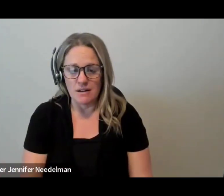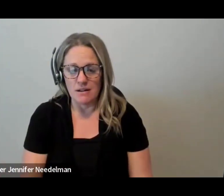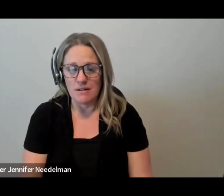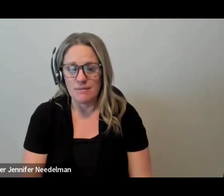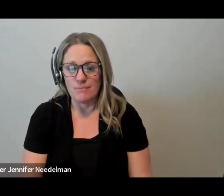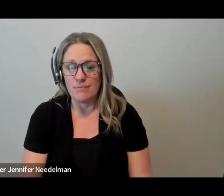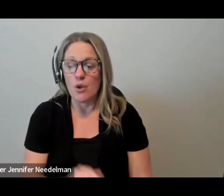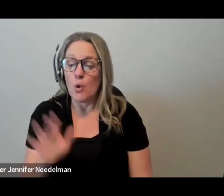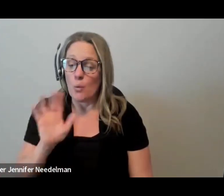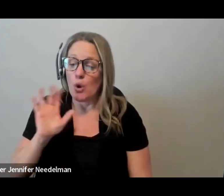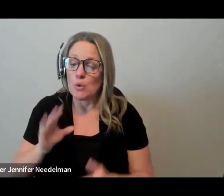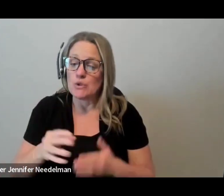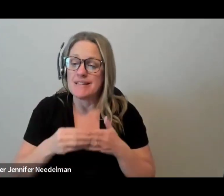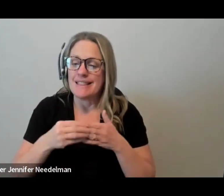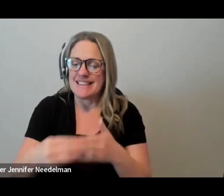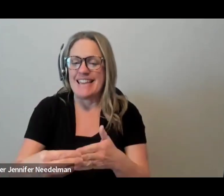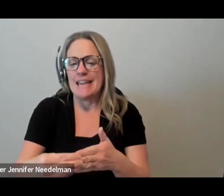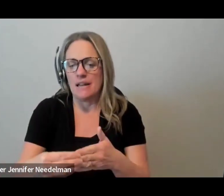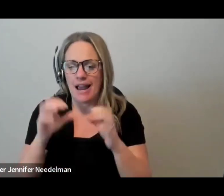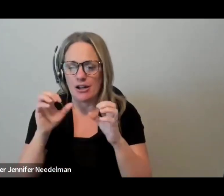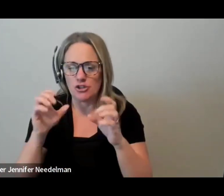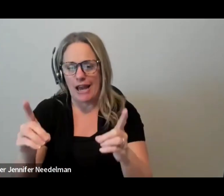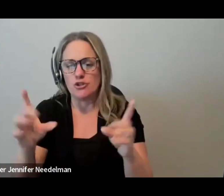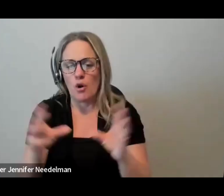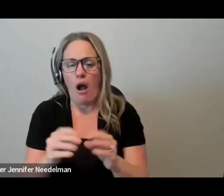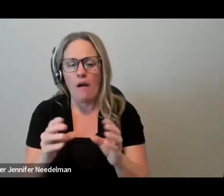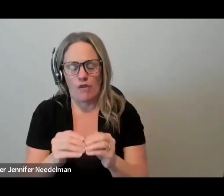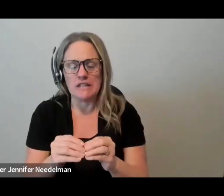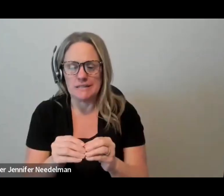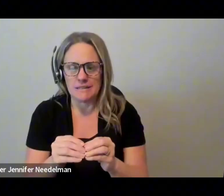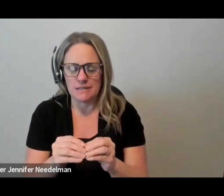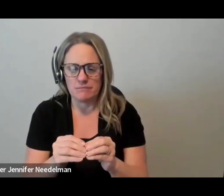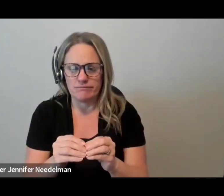an educational inclusion conference called All Born In with the, you know, intention